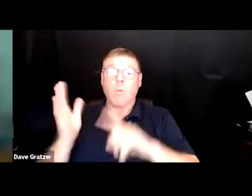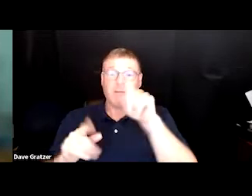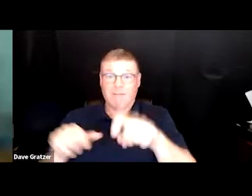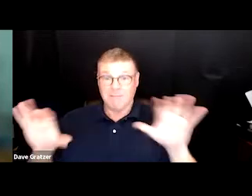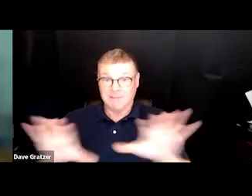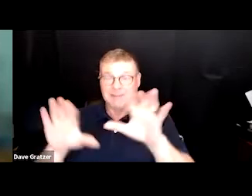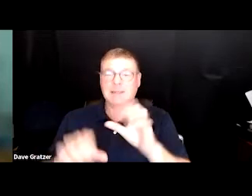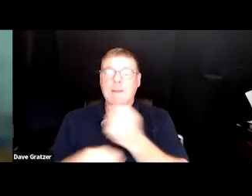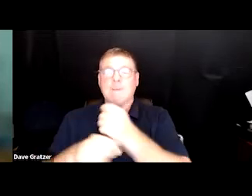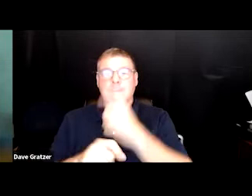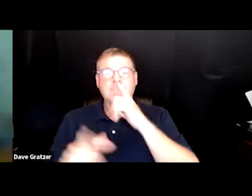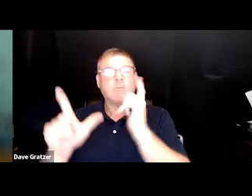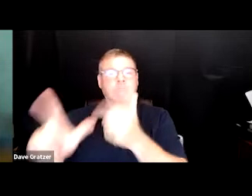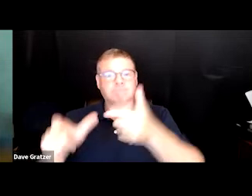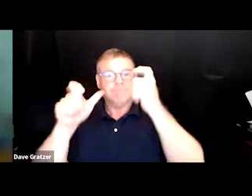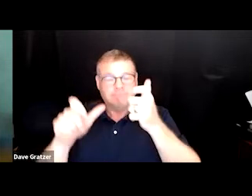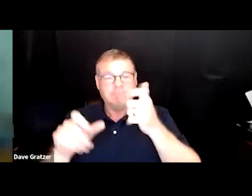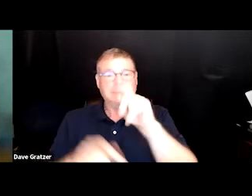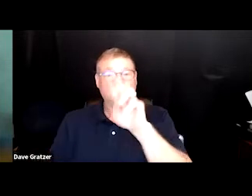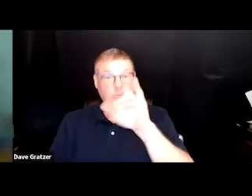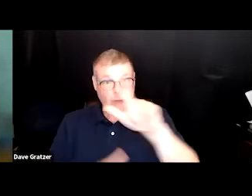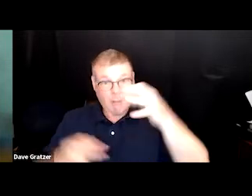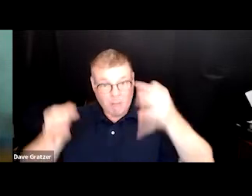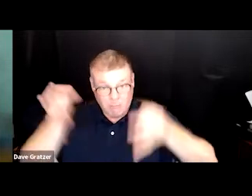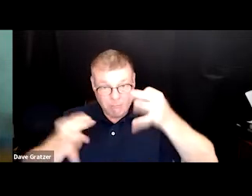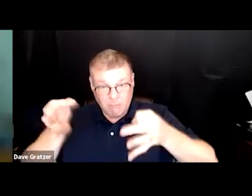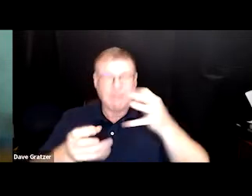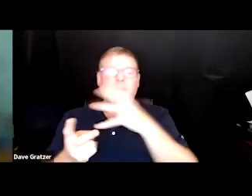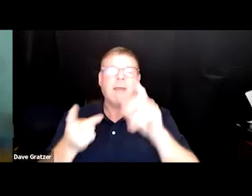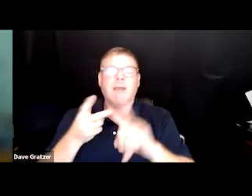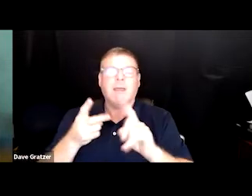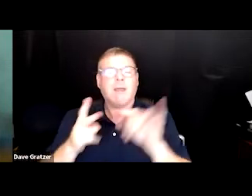make for speedy trial and also for bail reform.